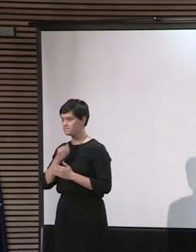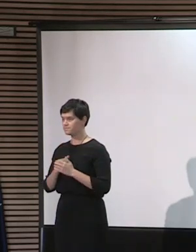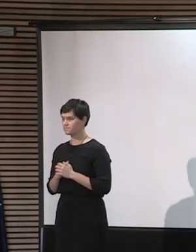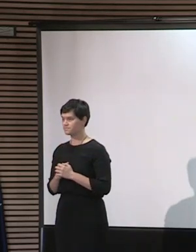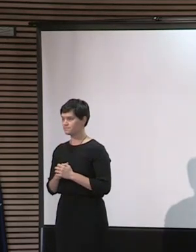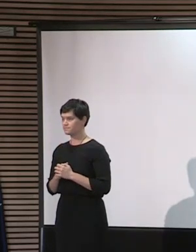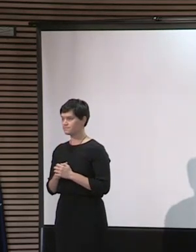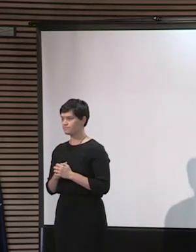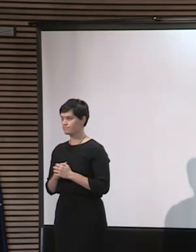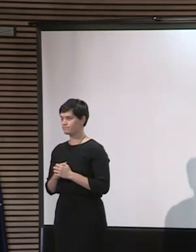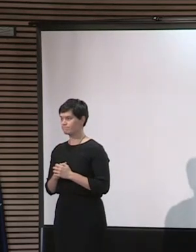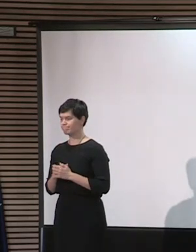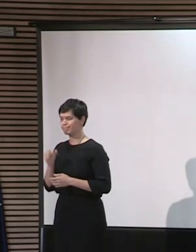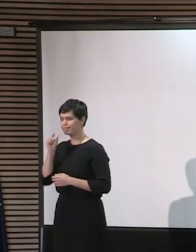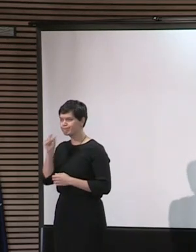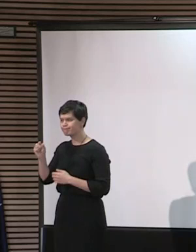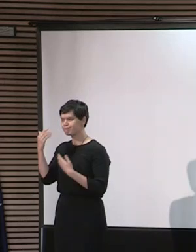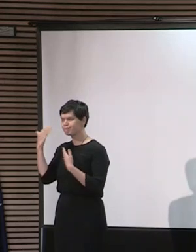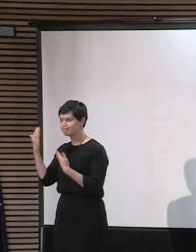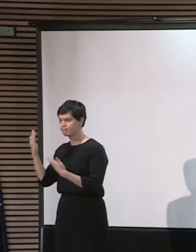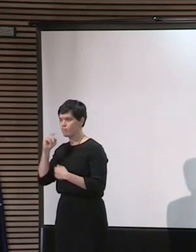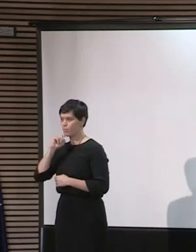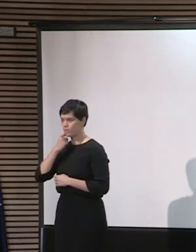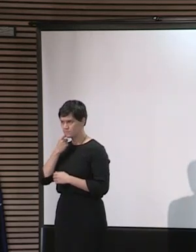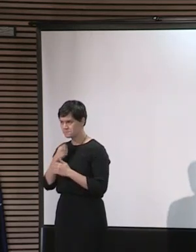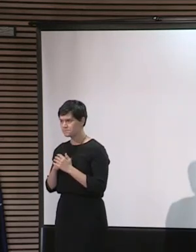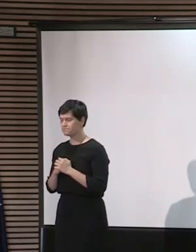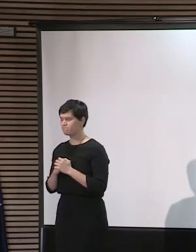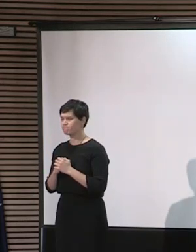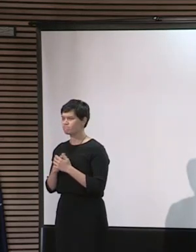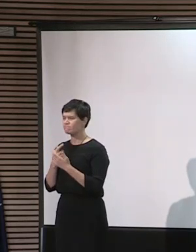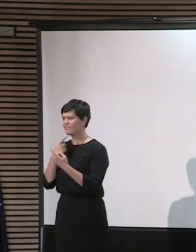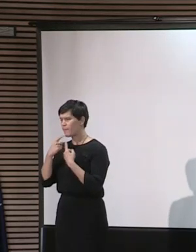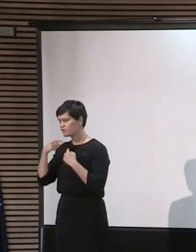OK. Kia ora